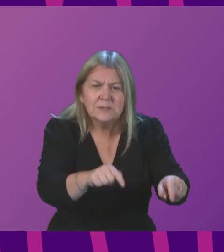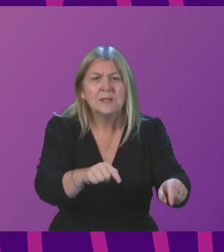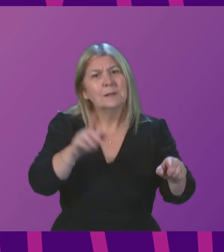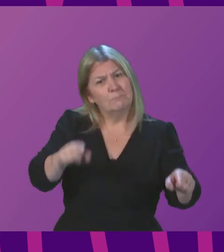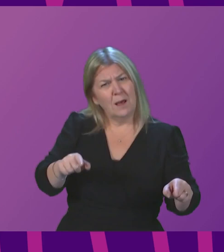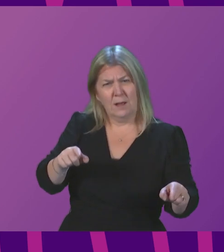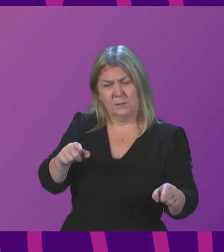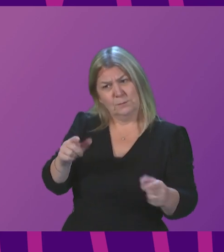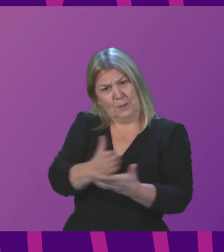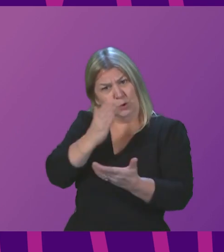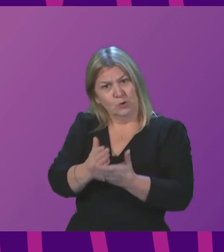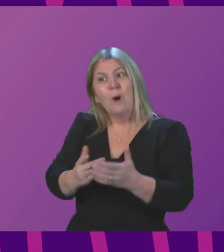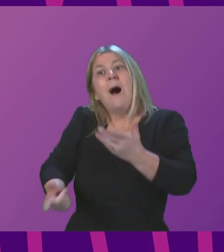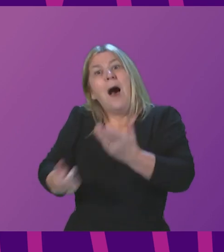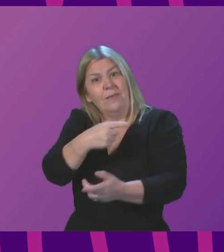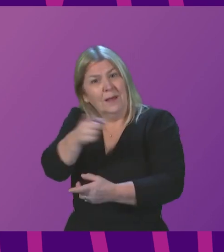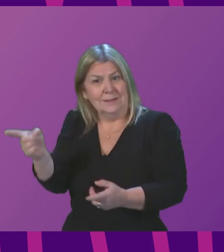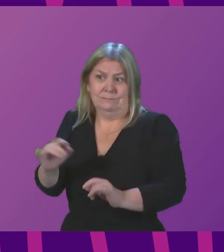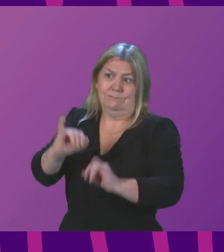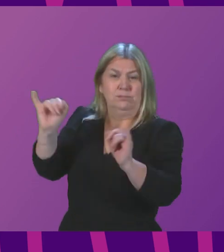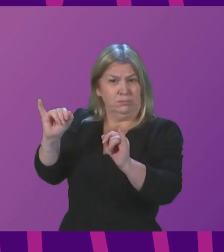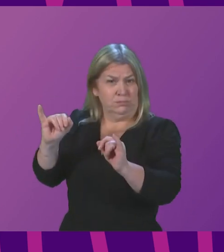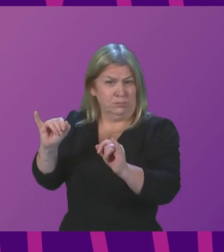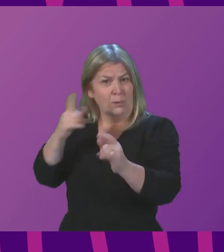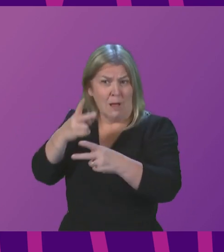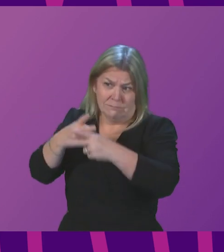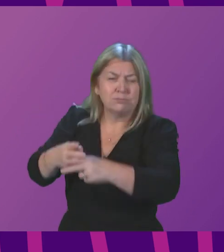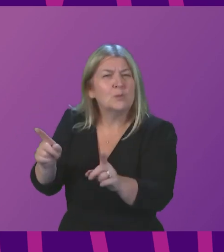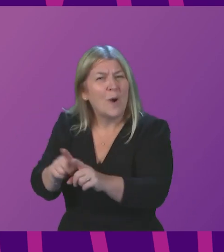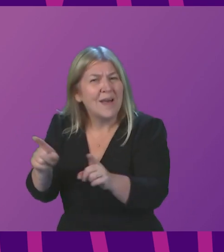knowing that, for some, it might already be too late?